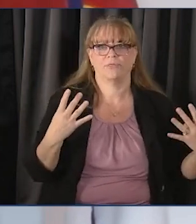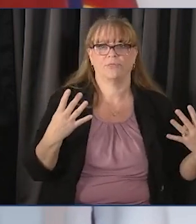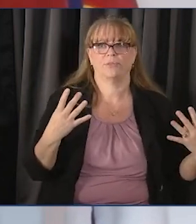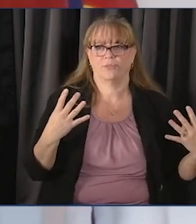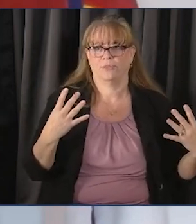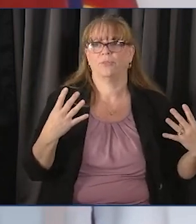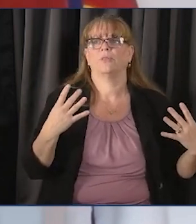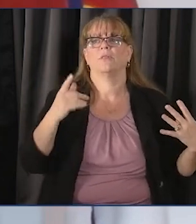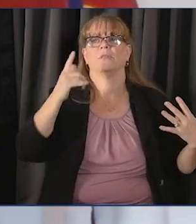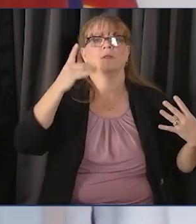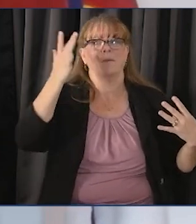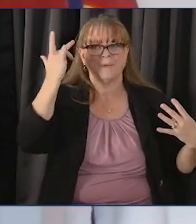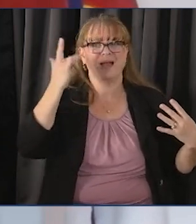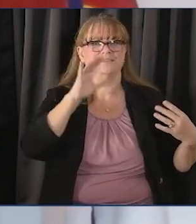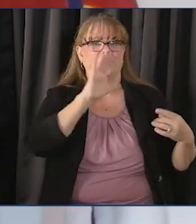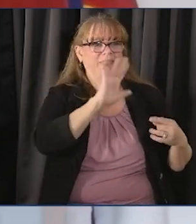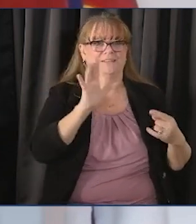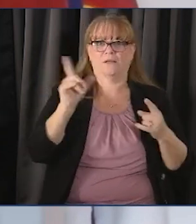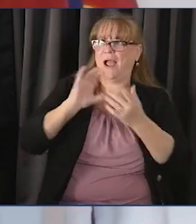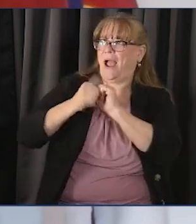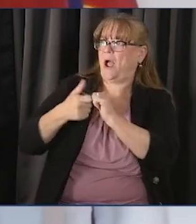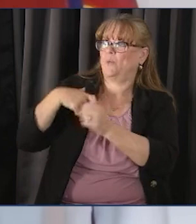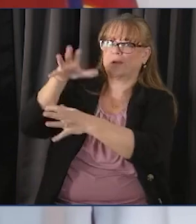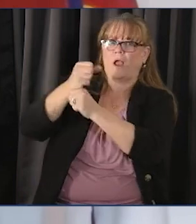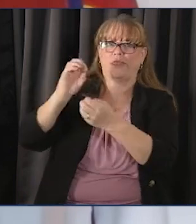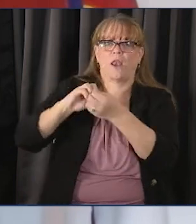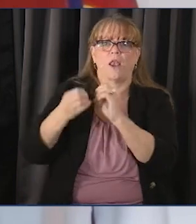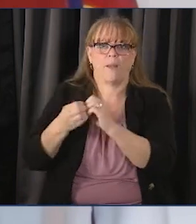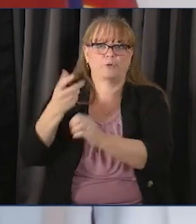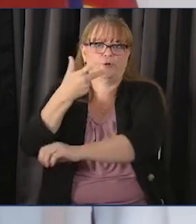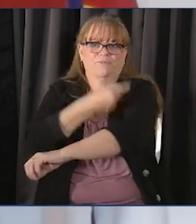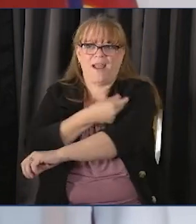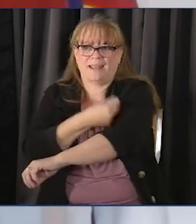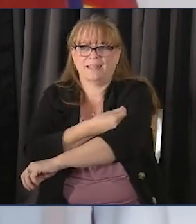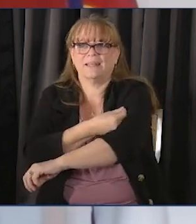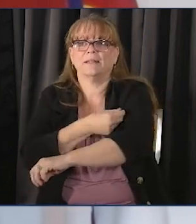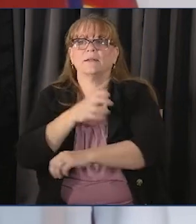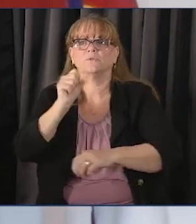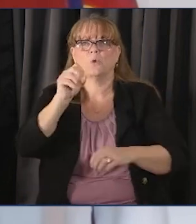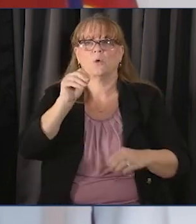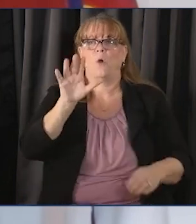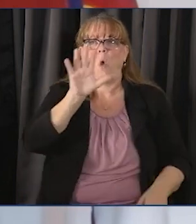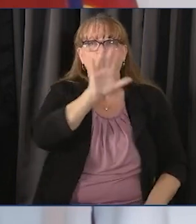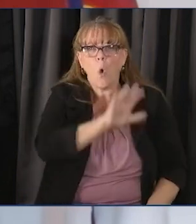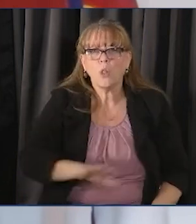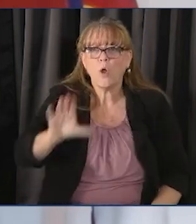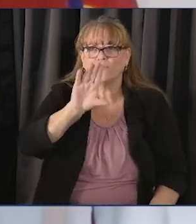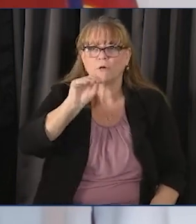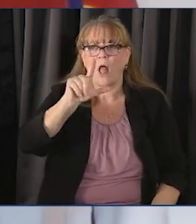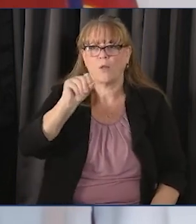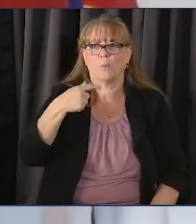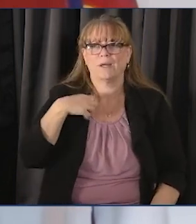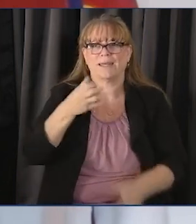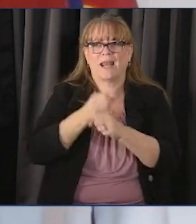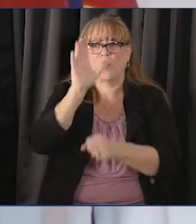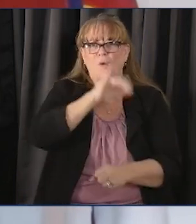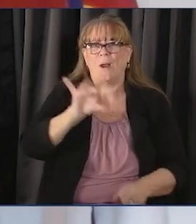We received about 80,000 vaccines this week. And we do, they haven't even told us what we're going to get next week.